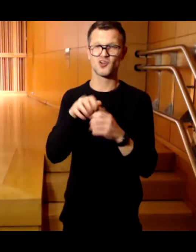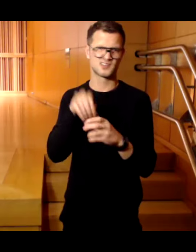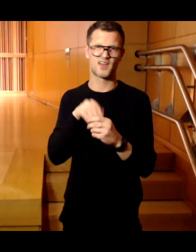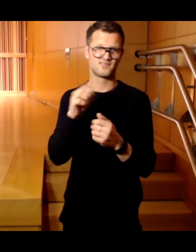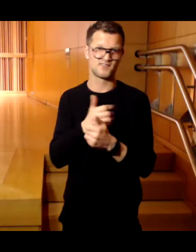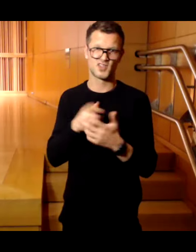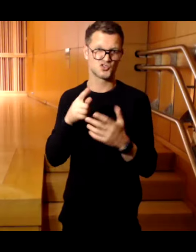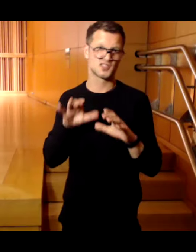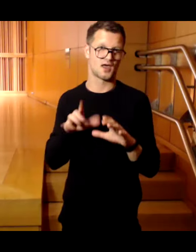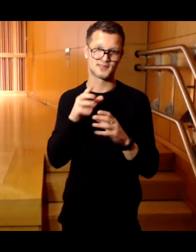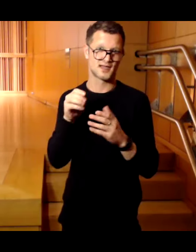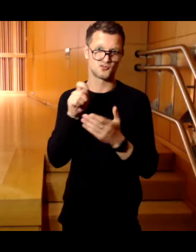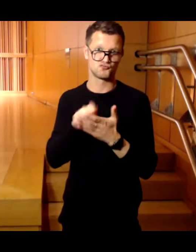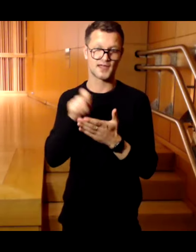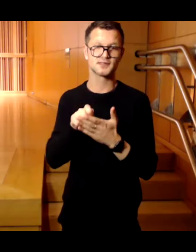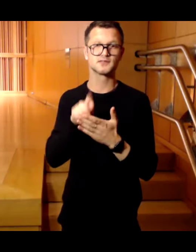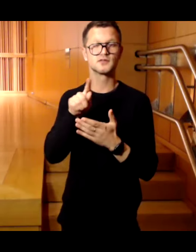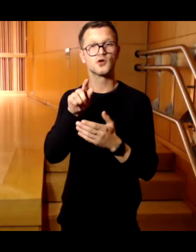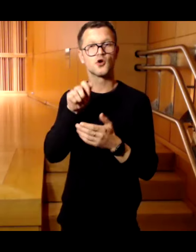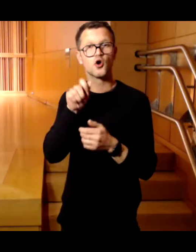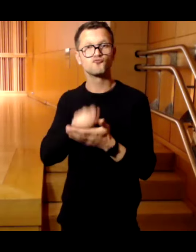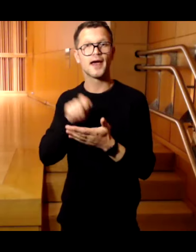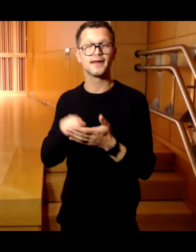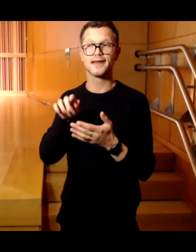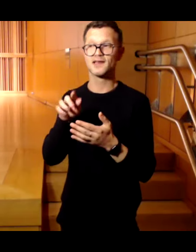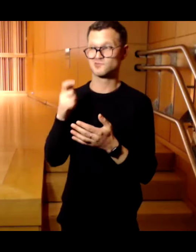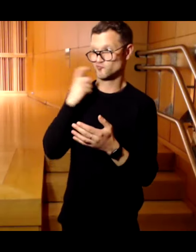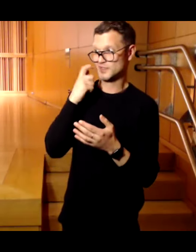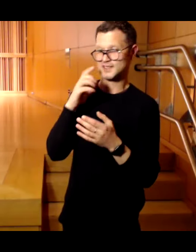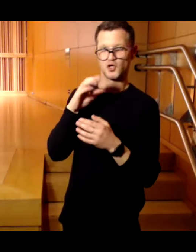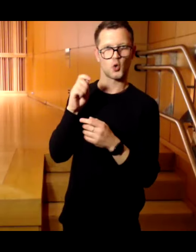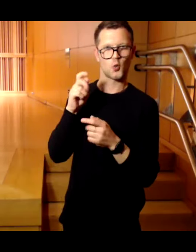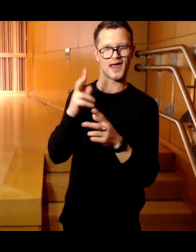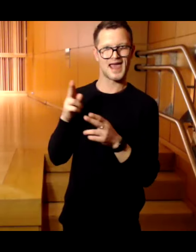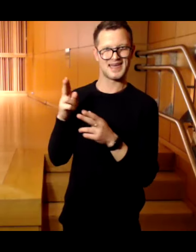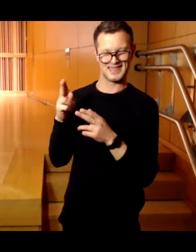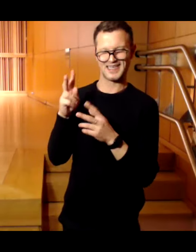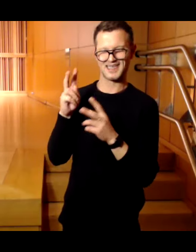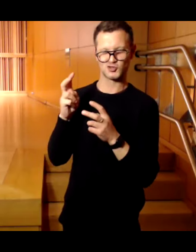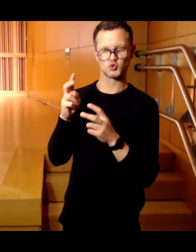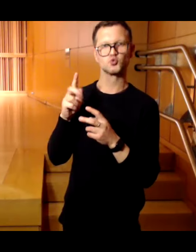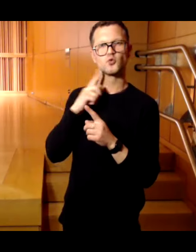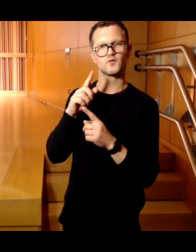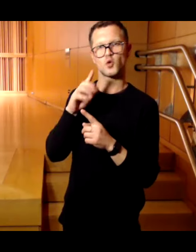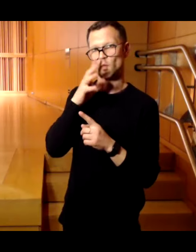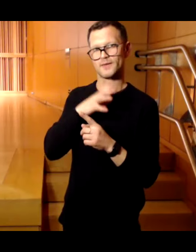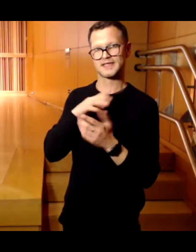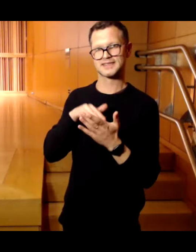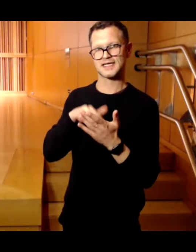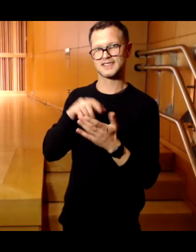Across our essays and collaborations, including her recent co-edited special issue in Women's Studies Quarterly, Unbearable Beings, which she co-edited with.